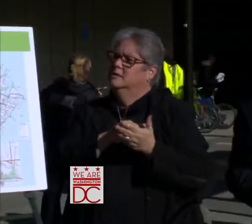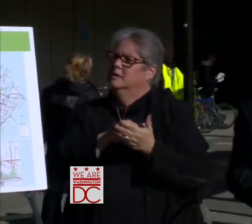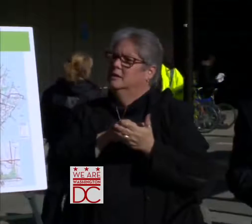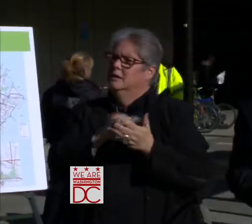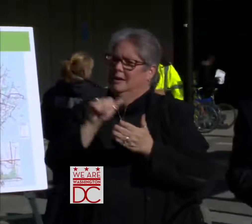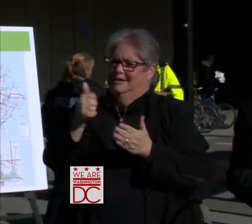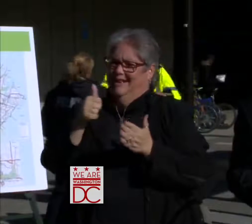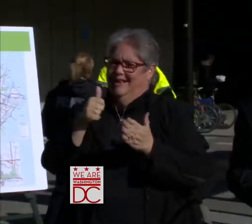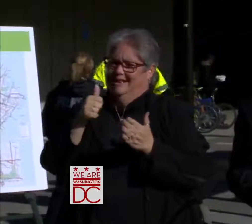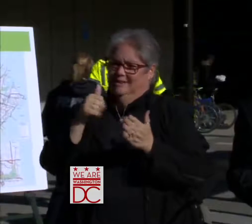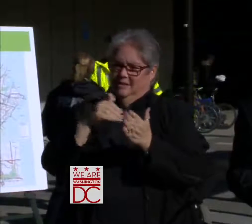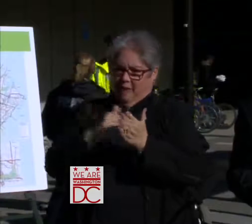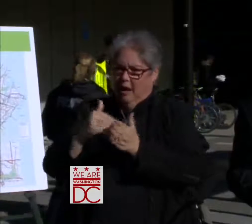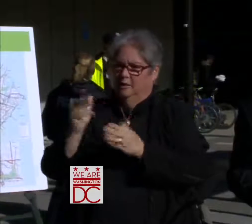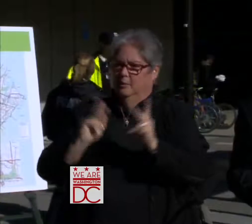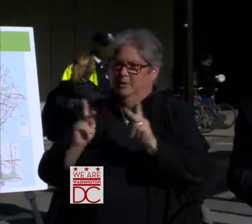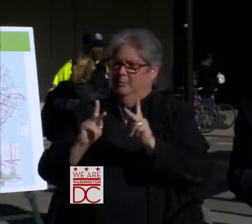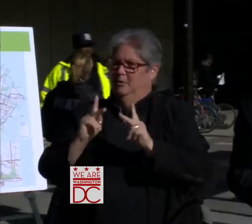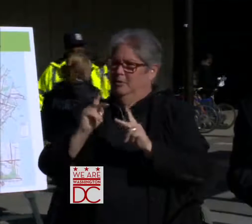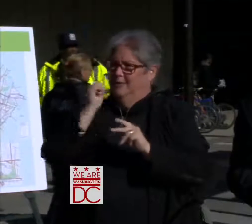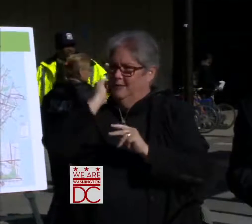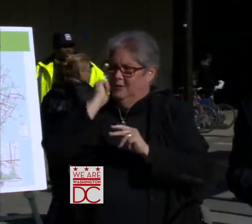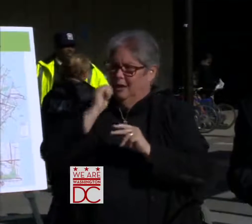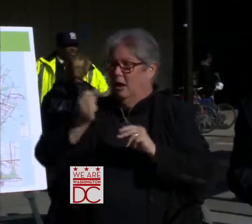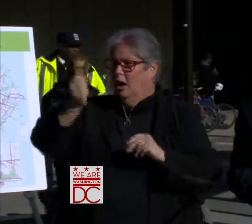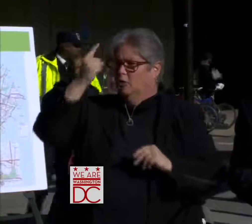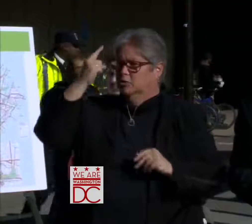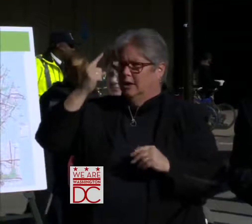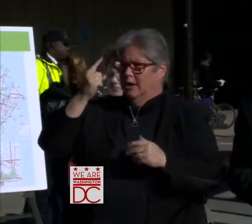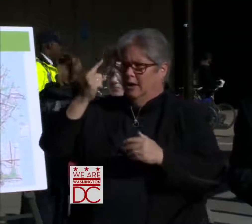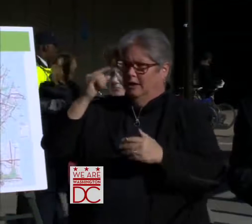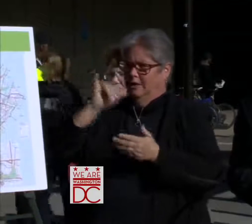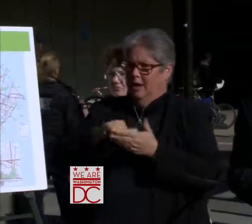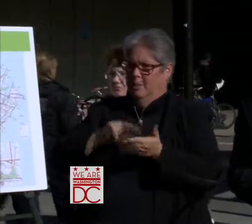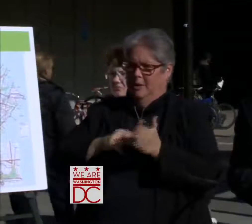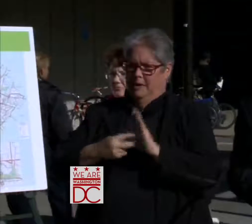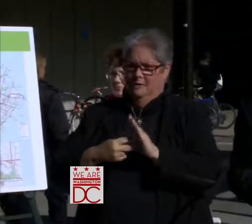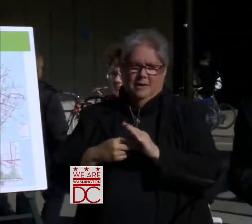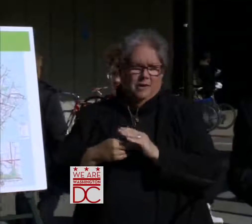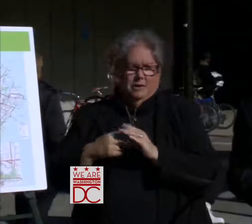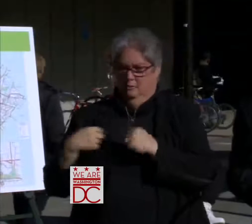OF THOUSANDS OF PEOPLE A DAY UNDERSTANDING WHAT THAT MEANS. WE'VE BEEN OUT LITERALLY THE LAST FEW DAYS HANDING OUT